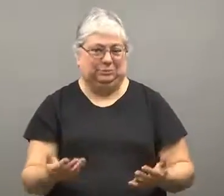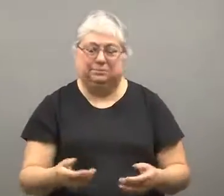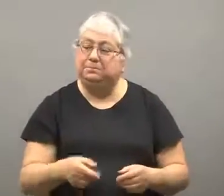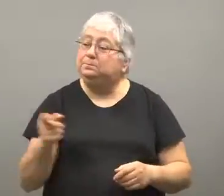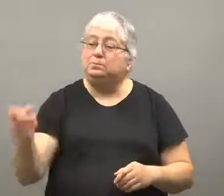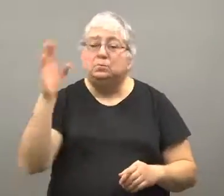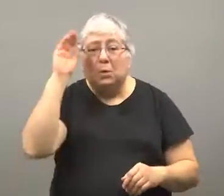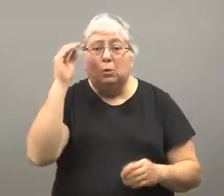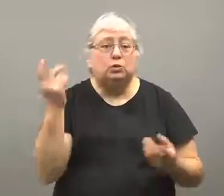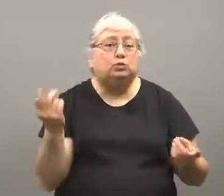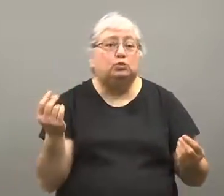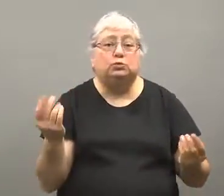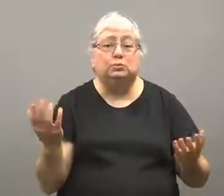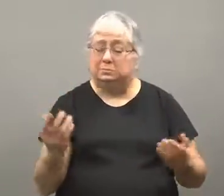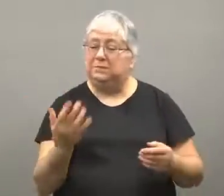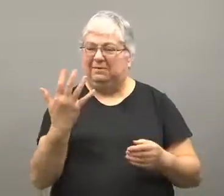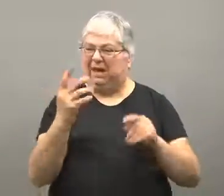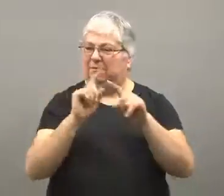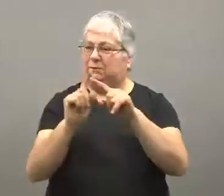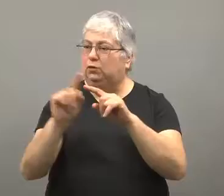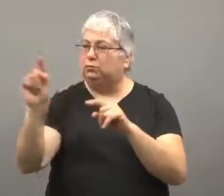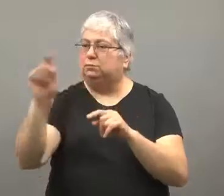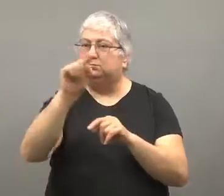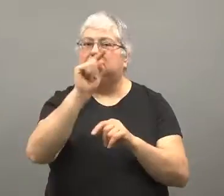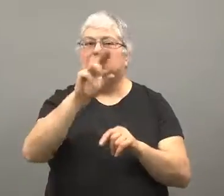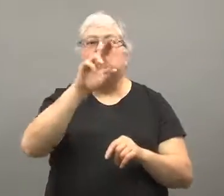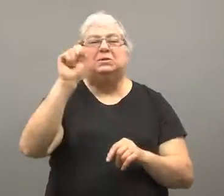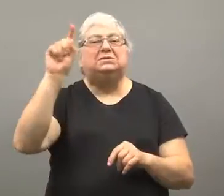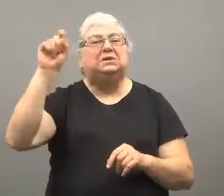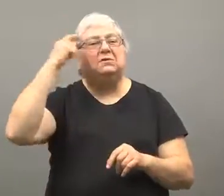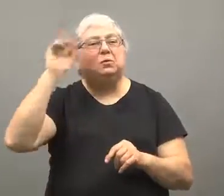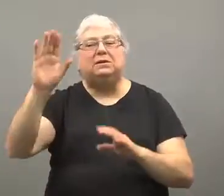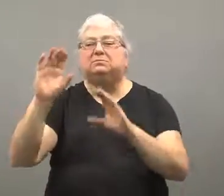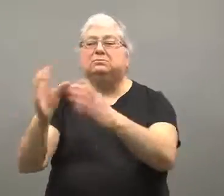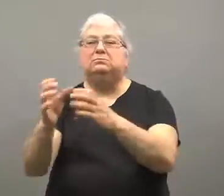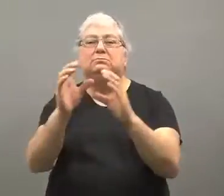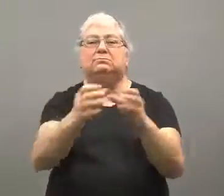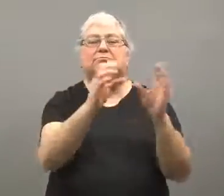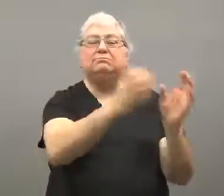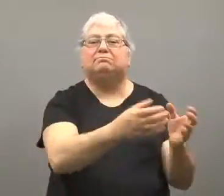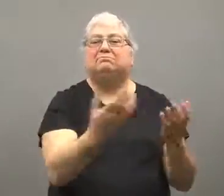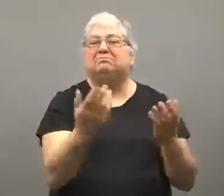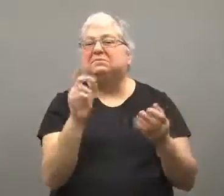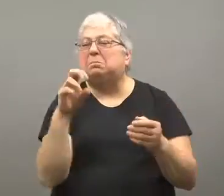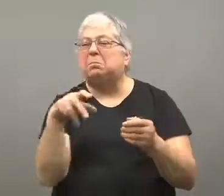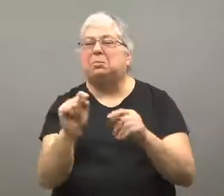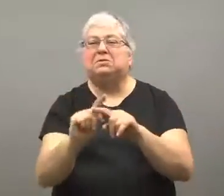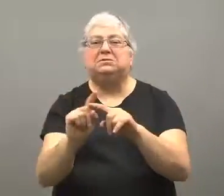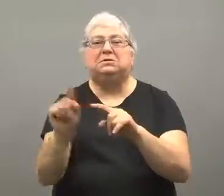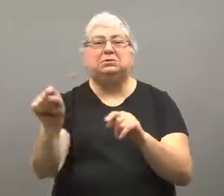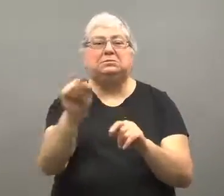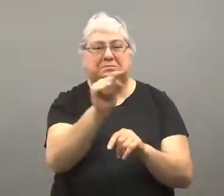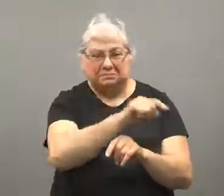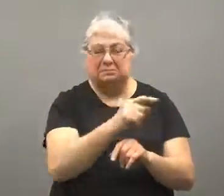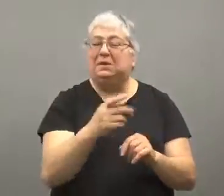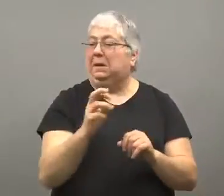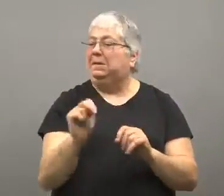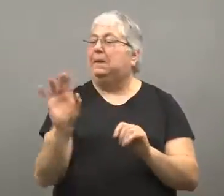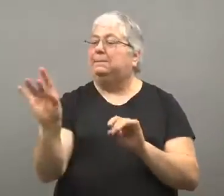In his analysis, he chose five government agencies.